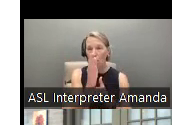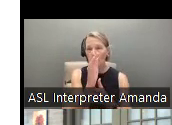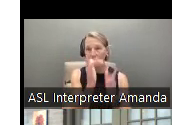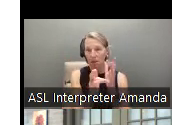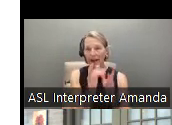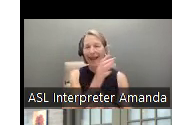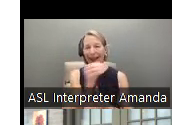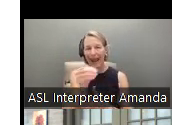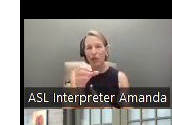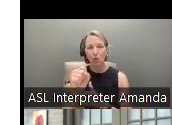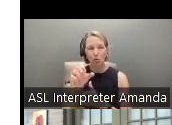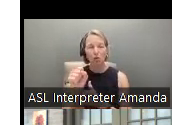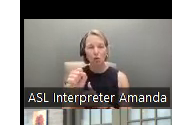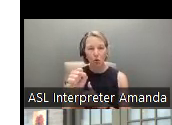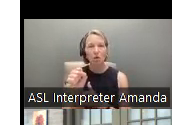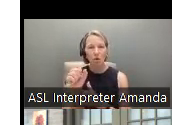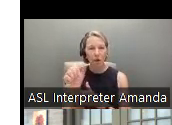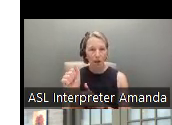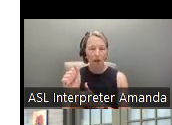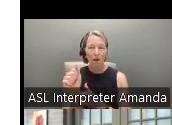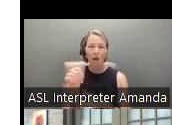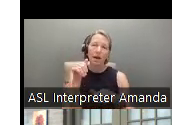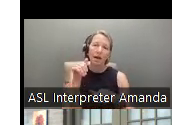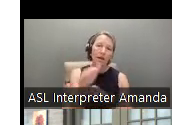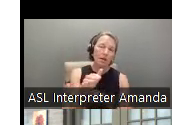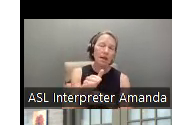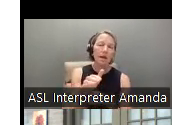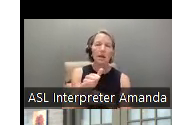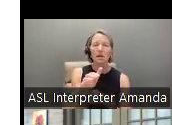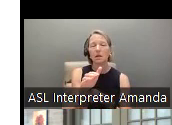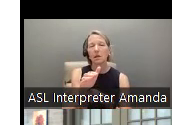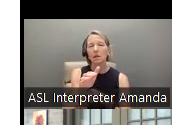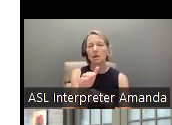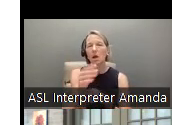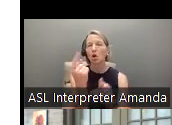the Social Security Administration to send out a what we call it as a corrective action plan letter